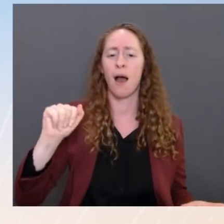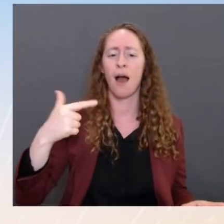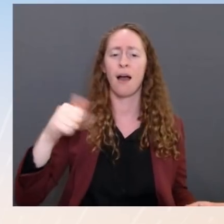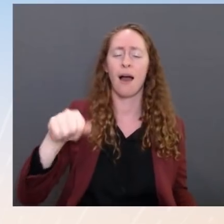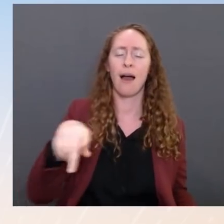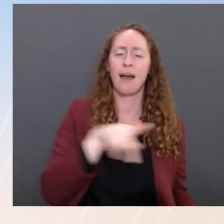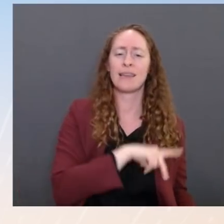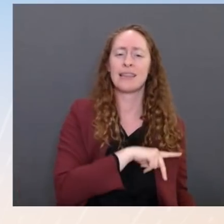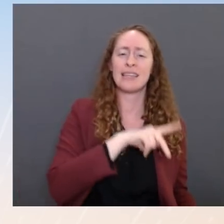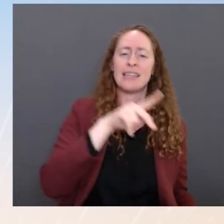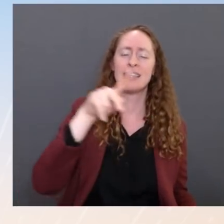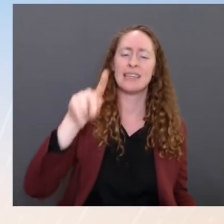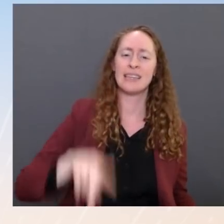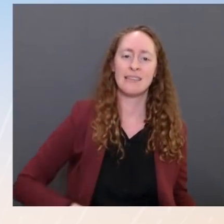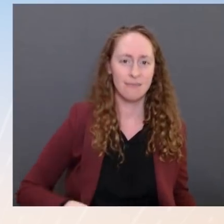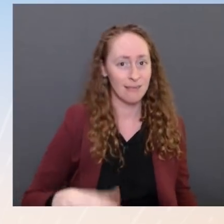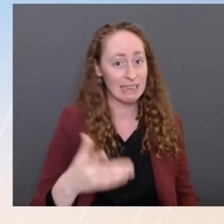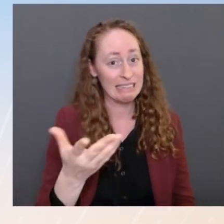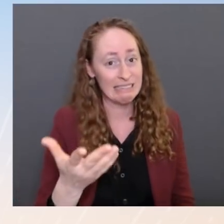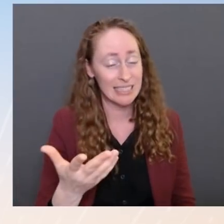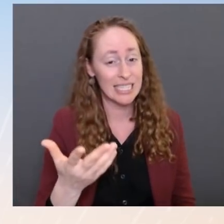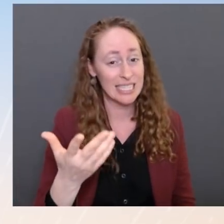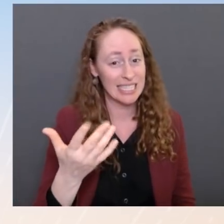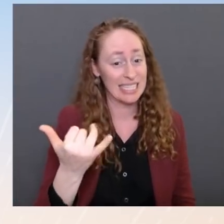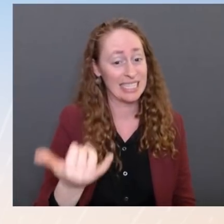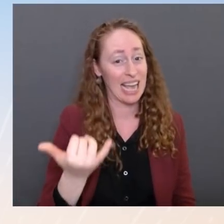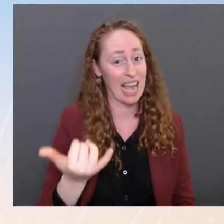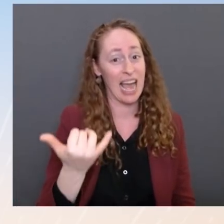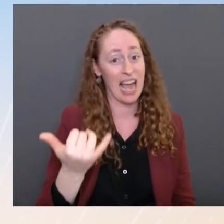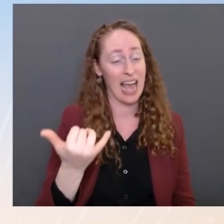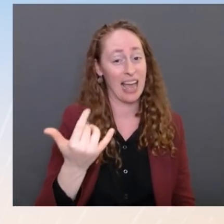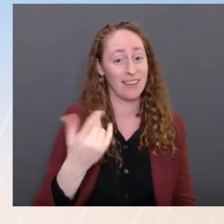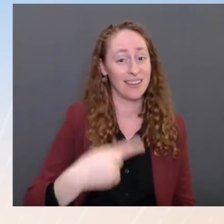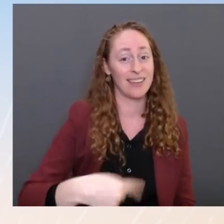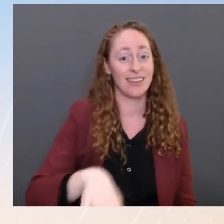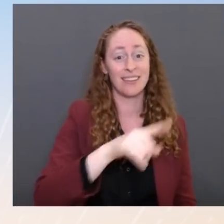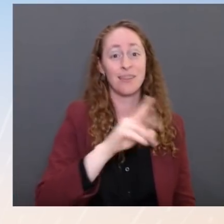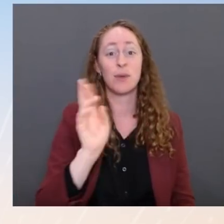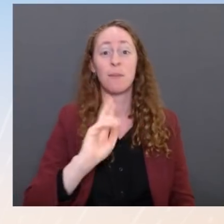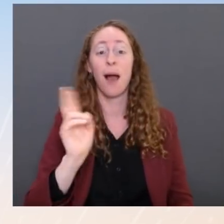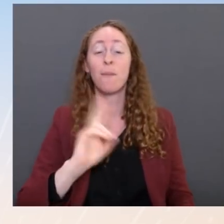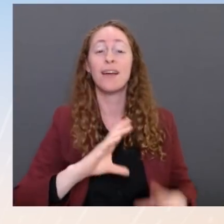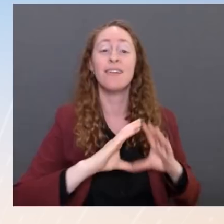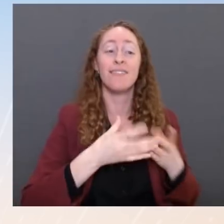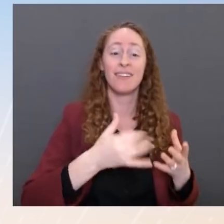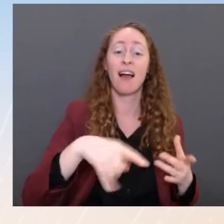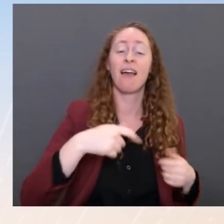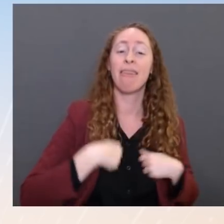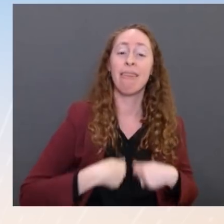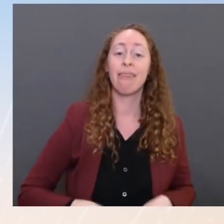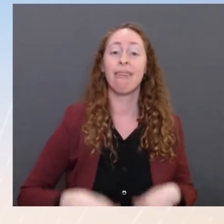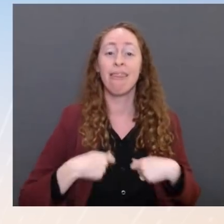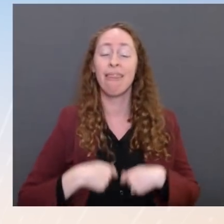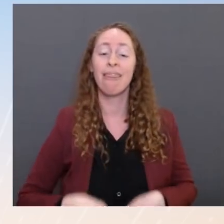sort of co-opting this and elevating what President Biden clearly intended as a pejorative. Ms. Psaki: Well, I think if that means